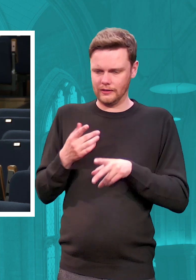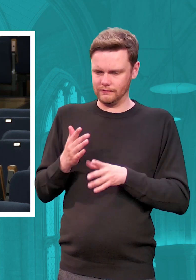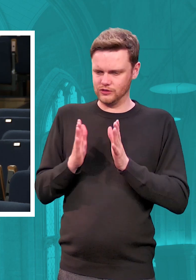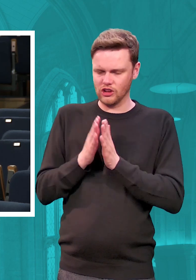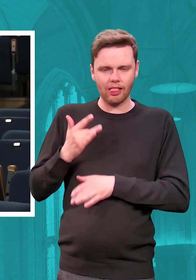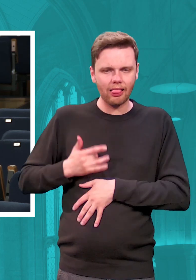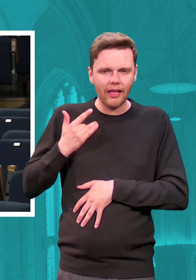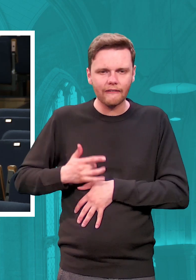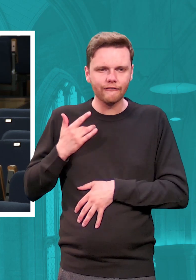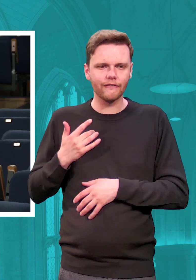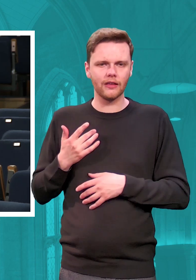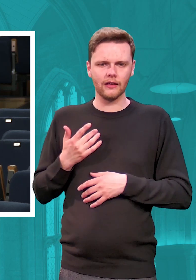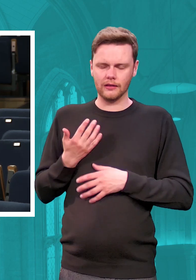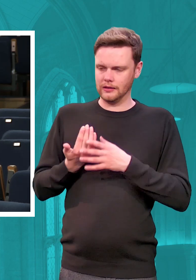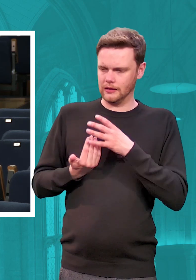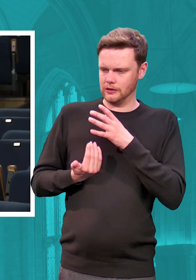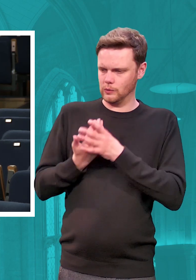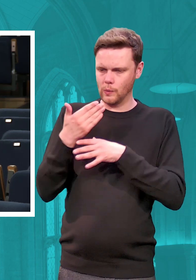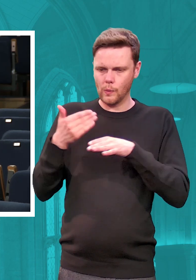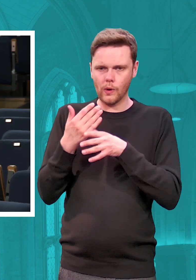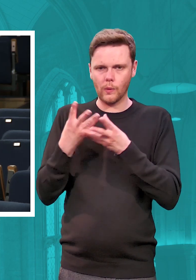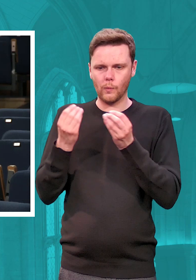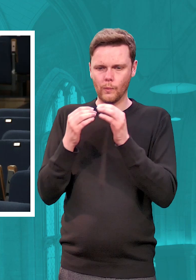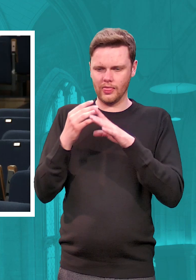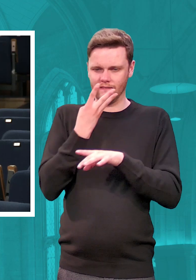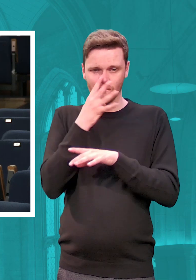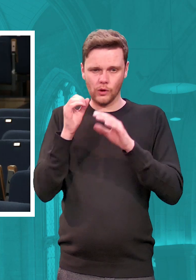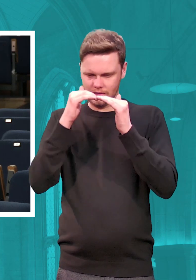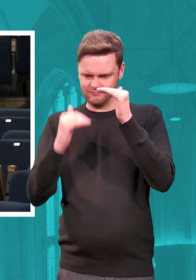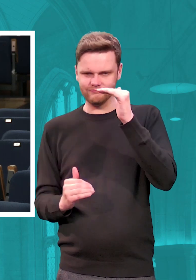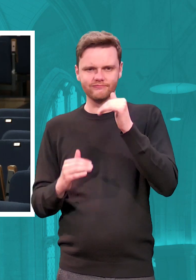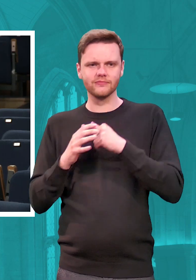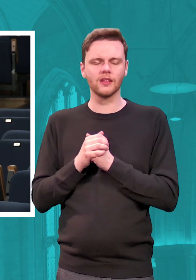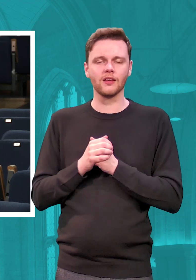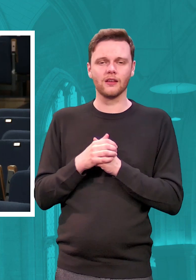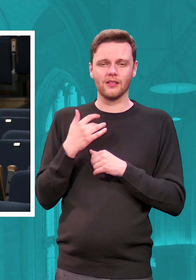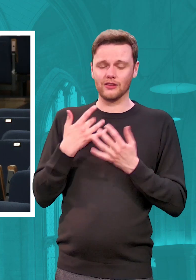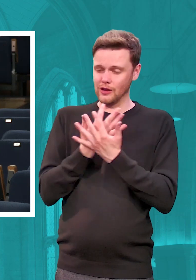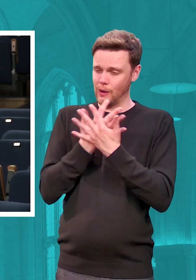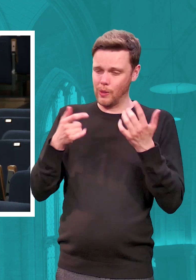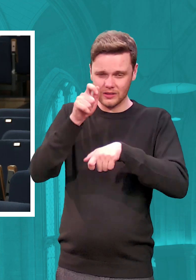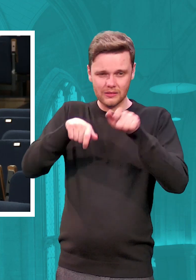and enterprises with the under 40s, there's plenty for people to engage with.